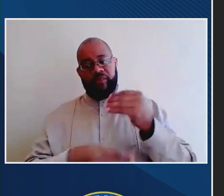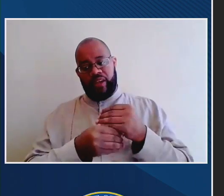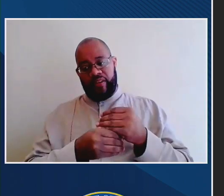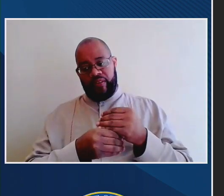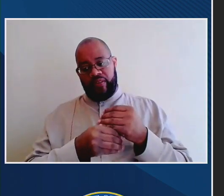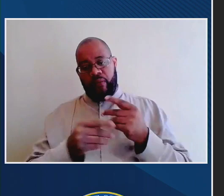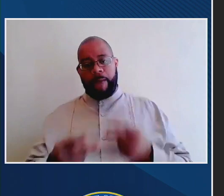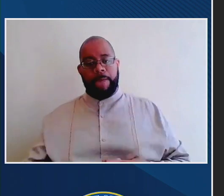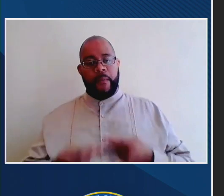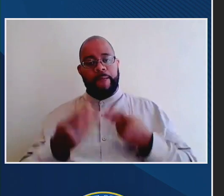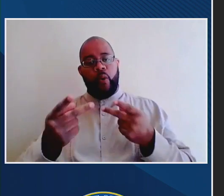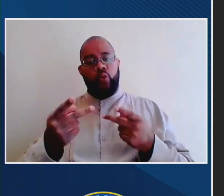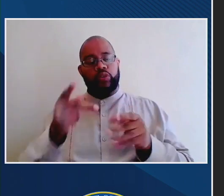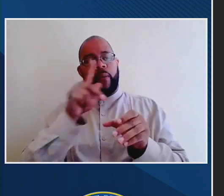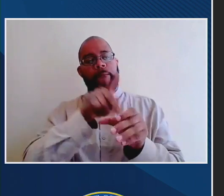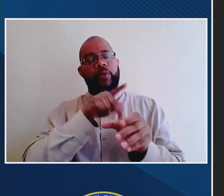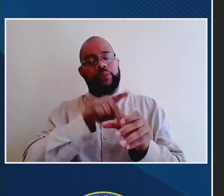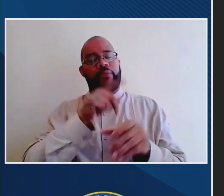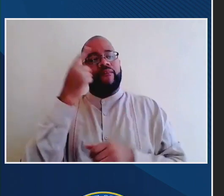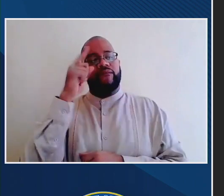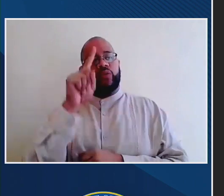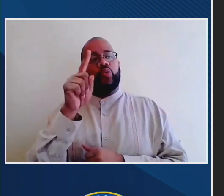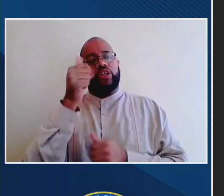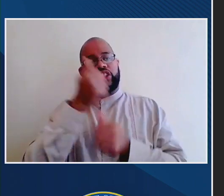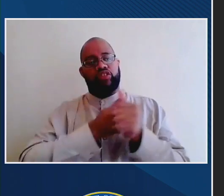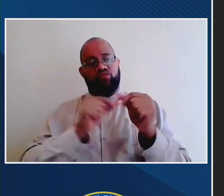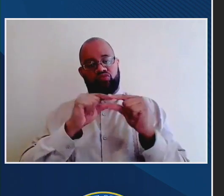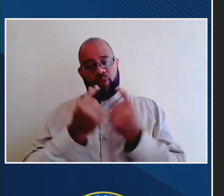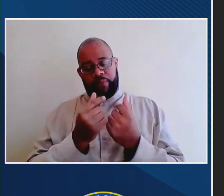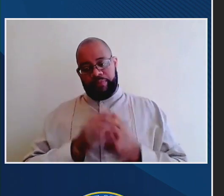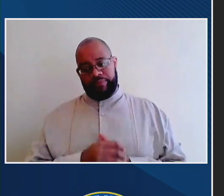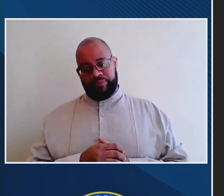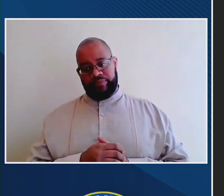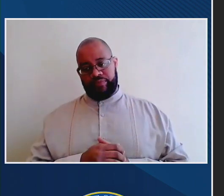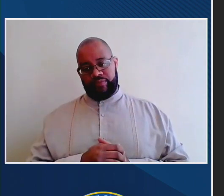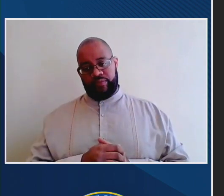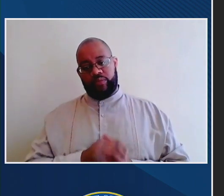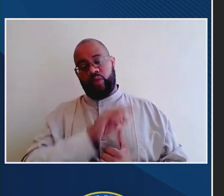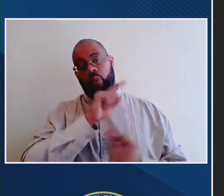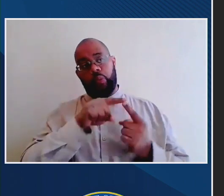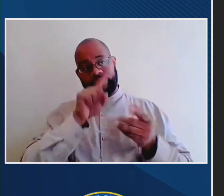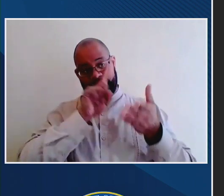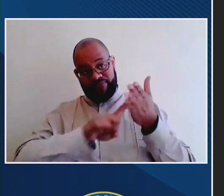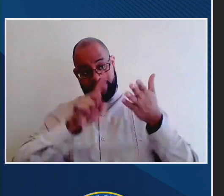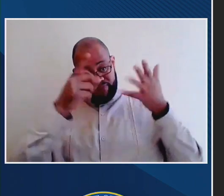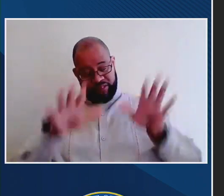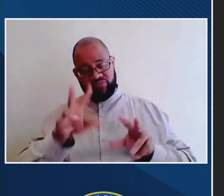participants for each of the groups once they are vetted and looked at, or if you